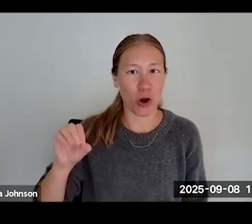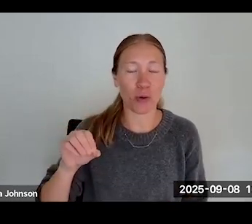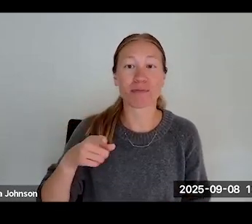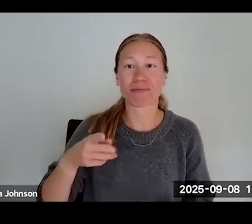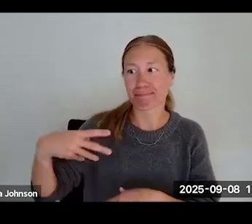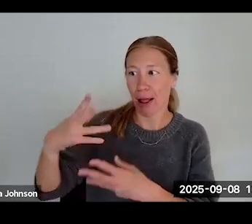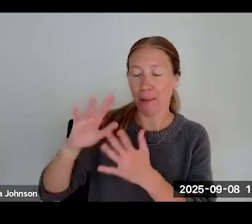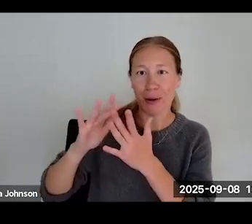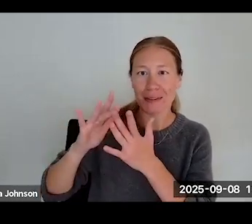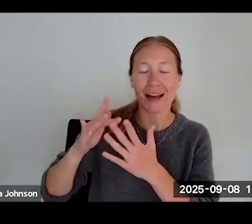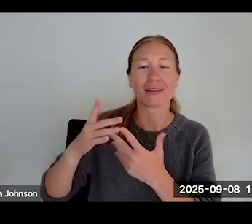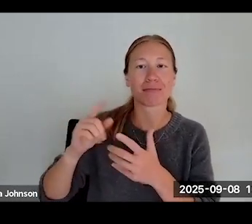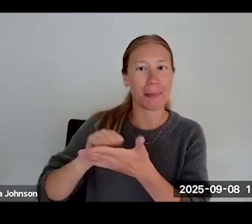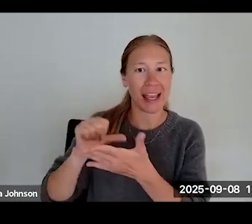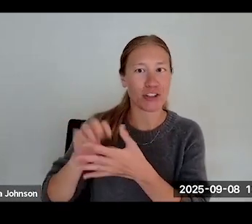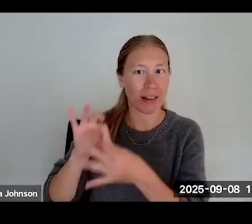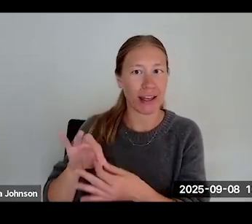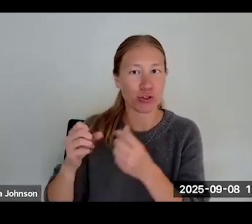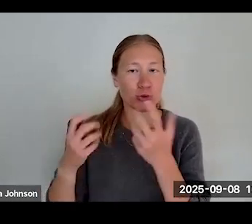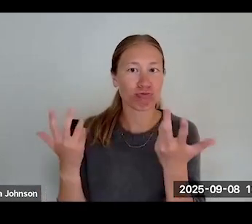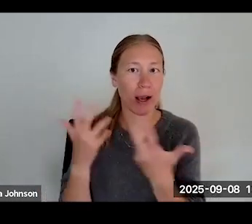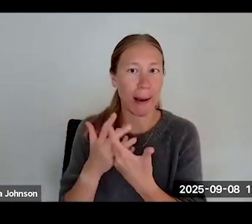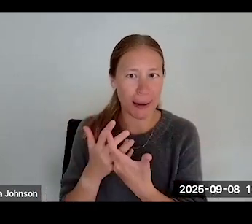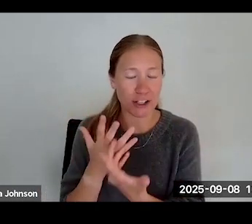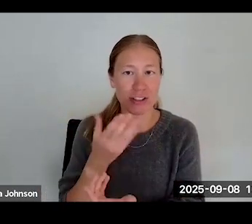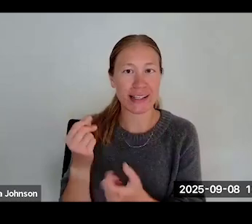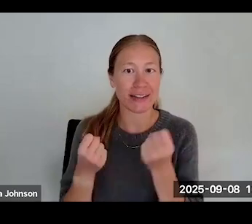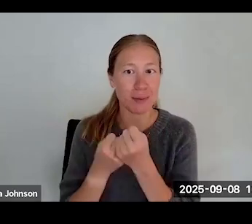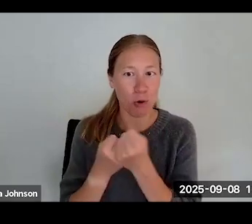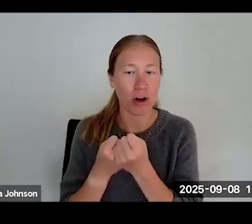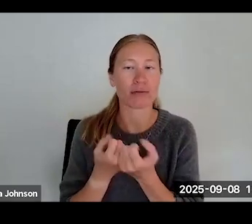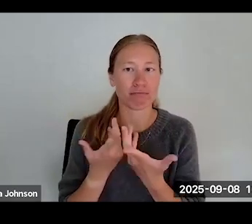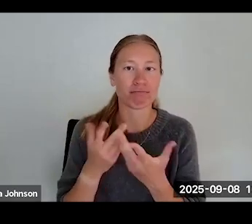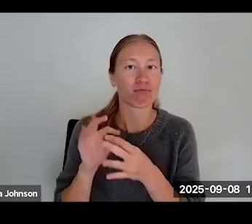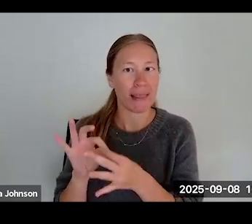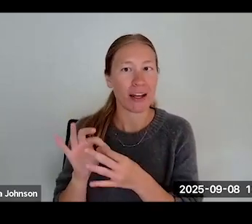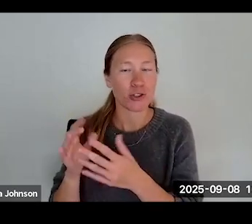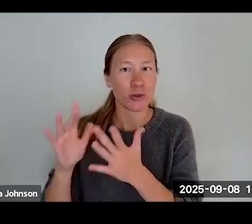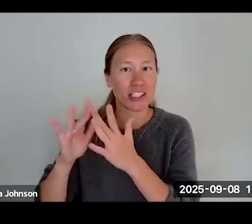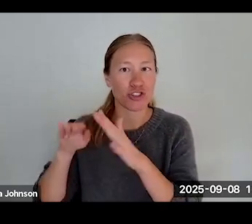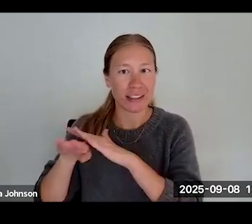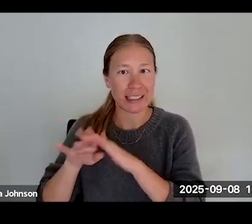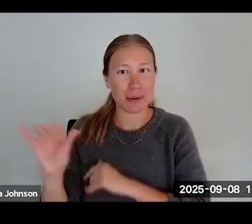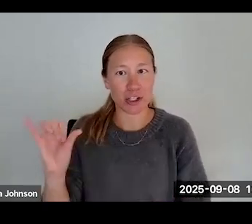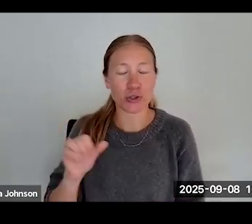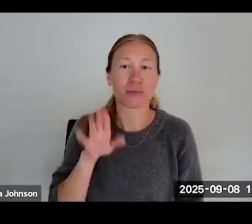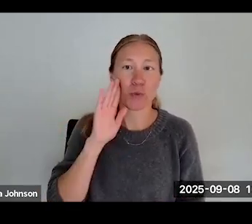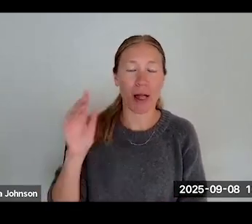about accommodations and support, as well as support with digital accessibility. You will be redirected to a contact form